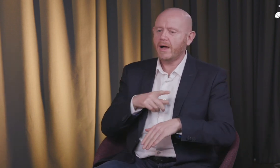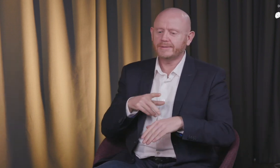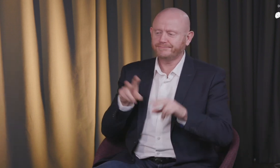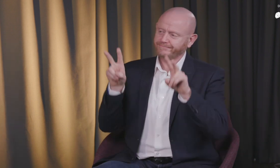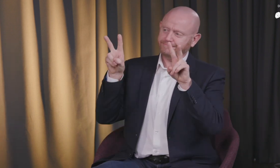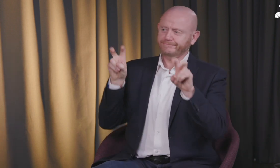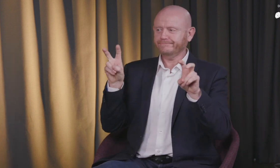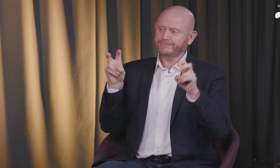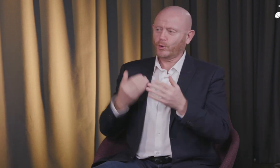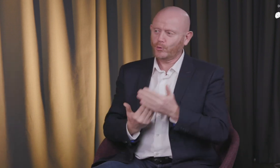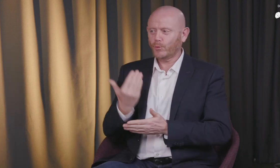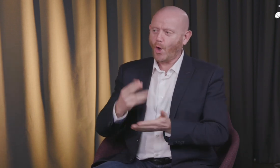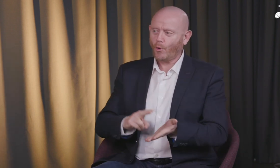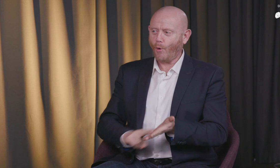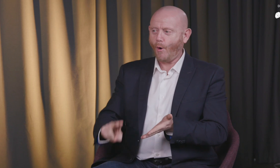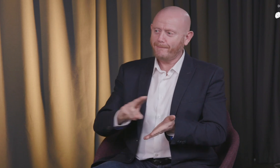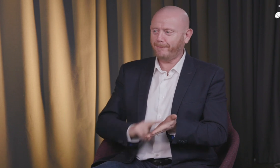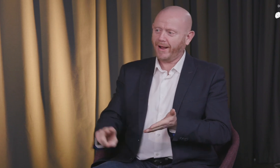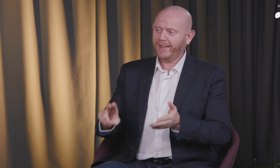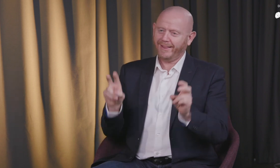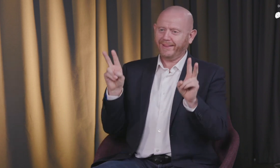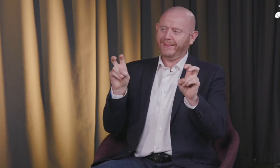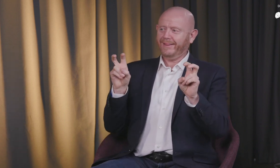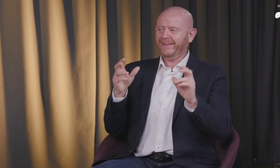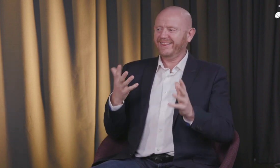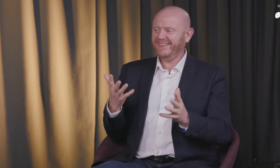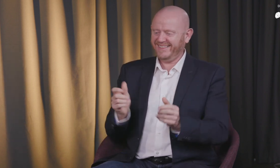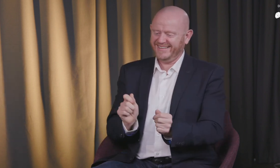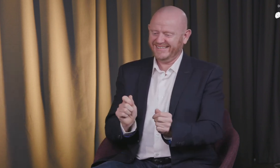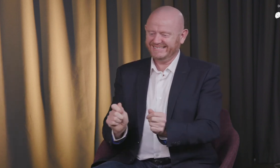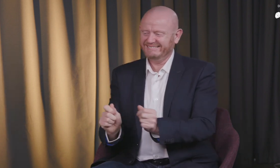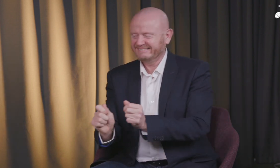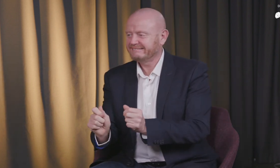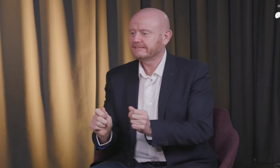Just because of the ‘new normal’ that we’re facing and the changes involved with that.